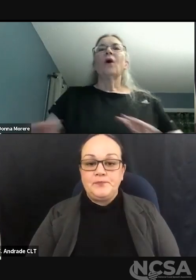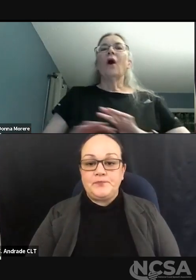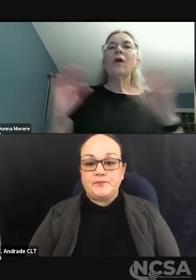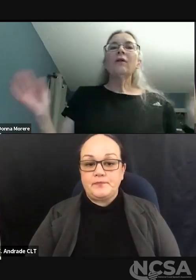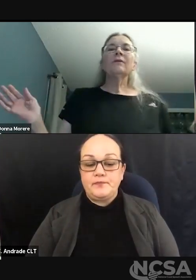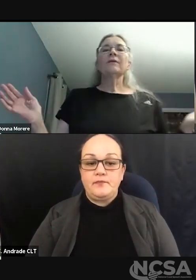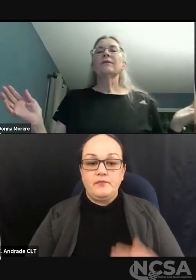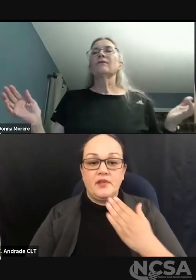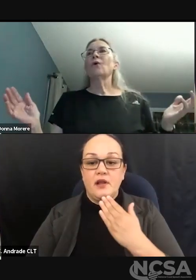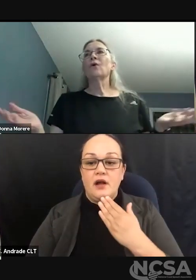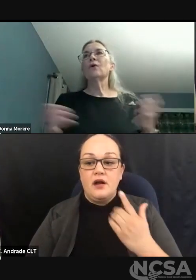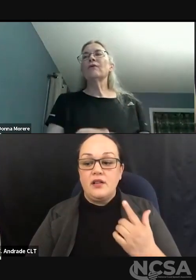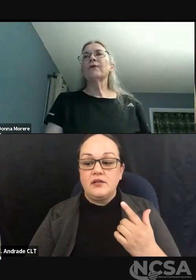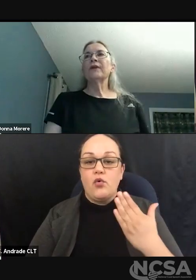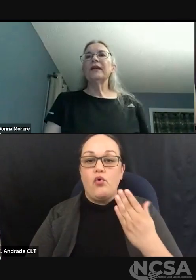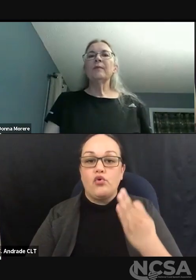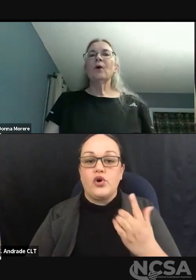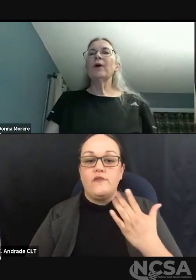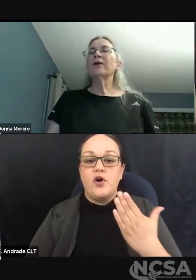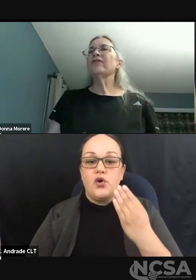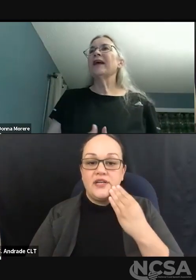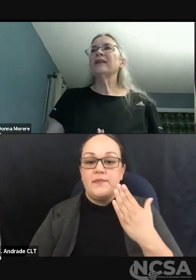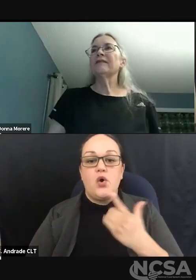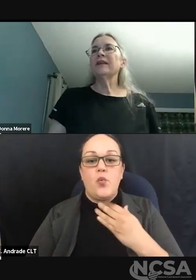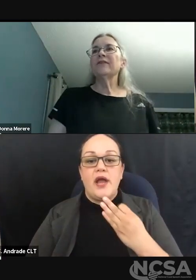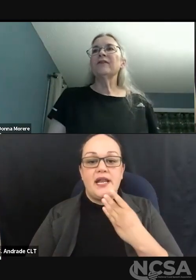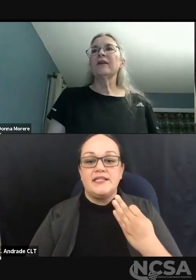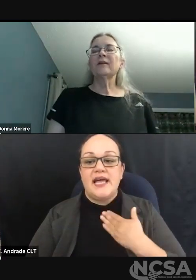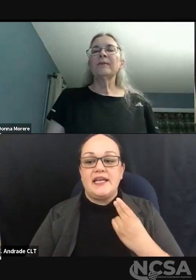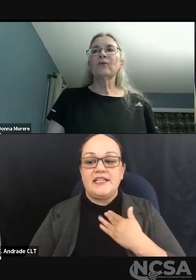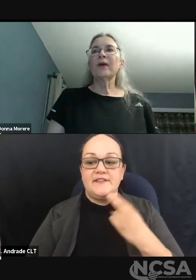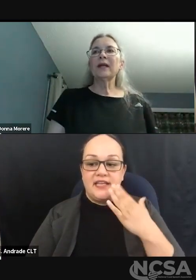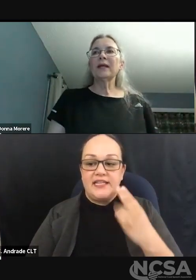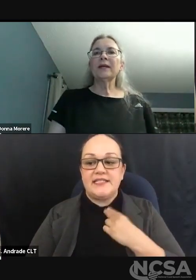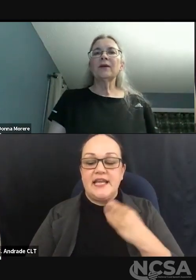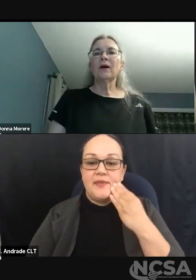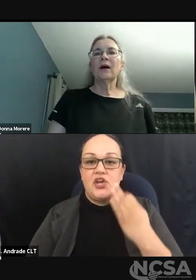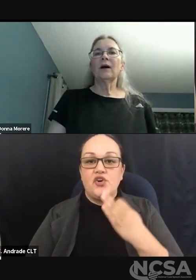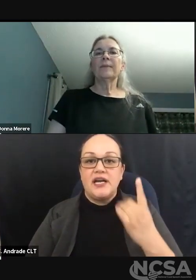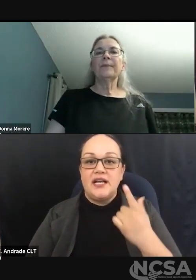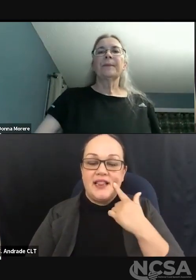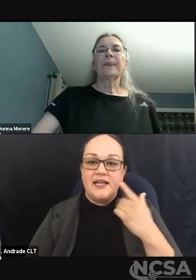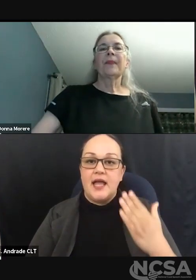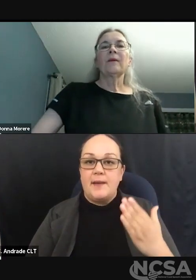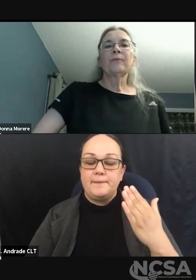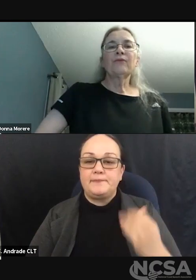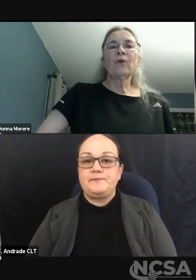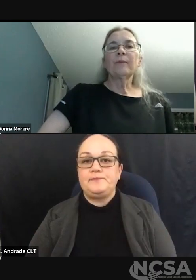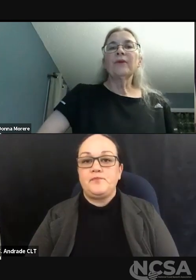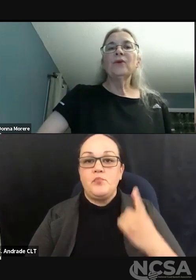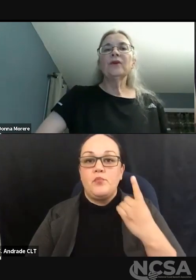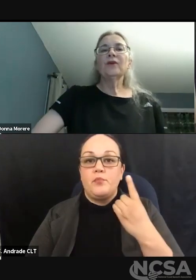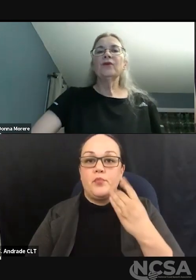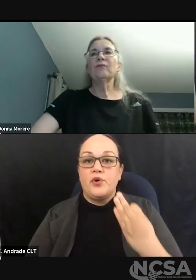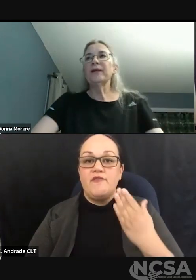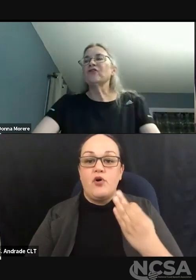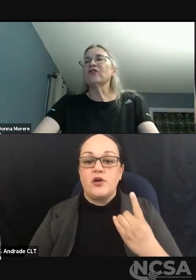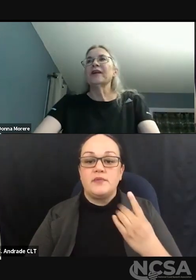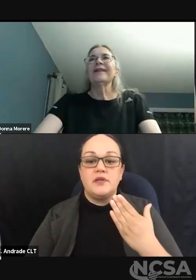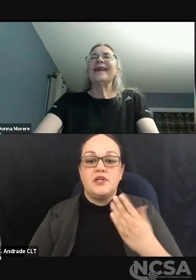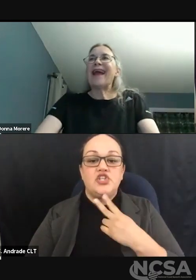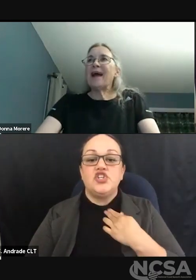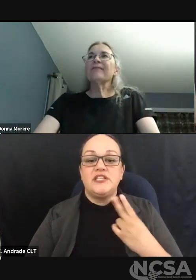Oral phoneme awareness activities can be readily performed using Cued Speech.